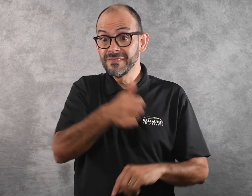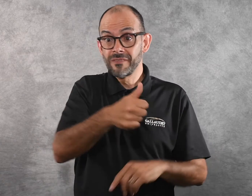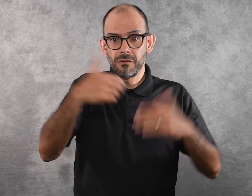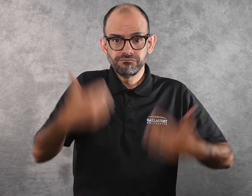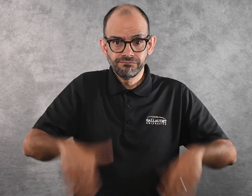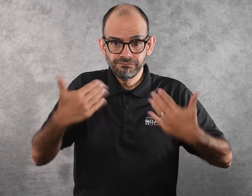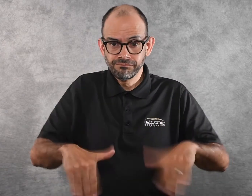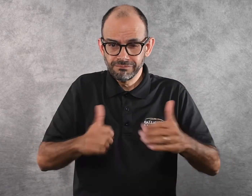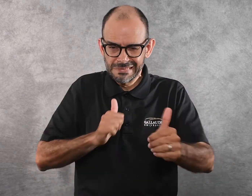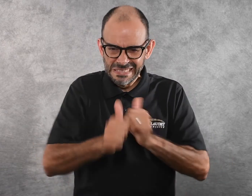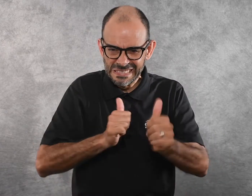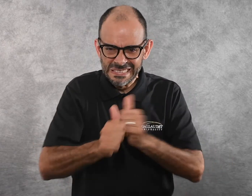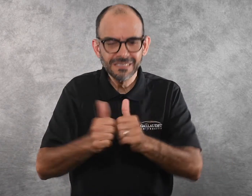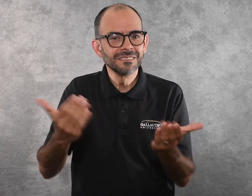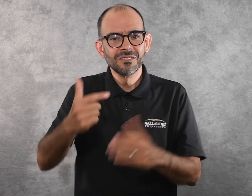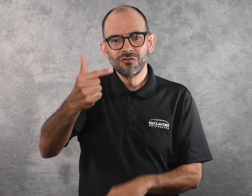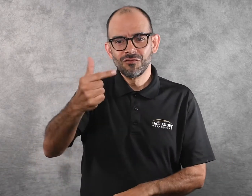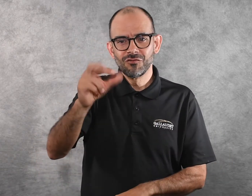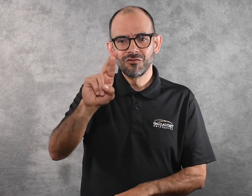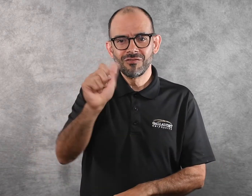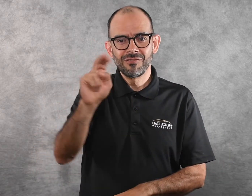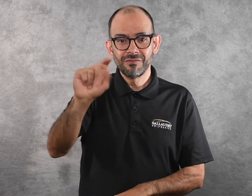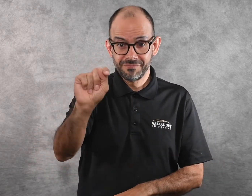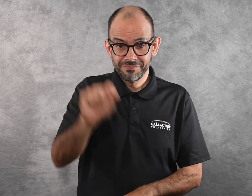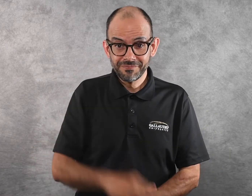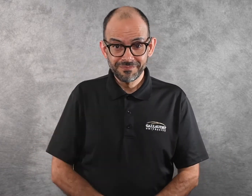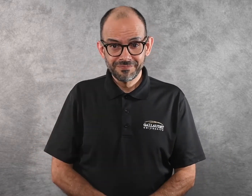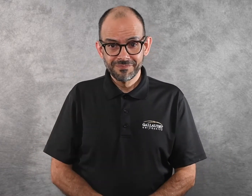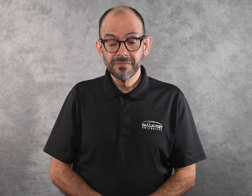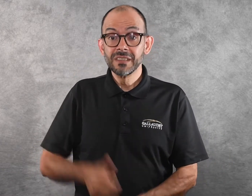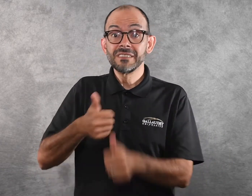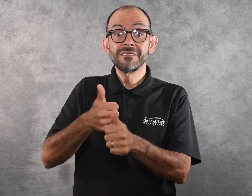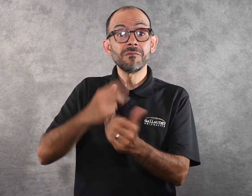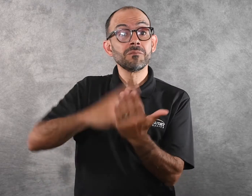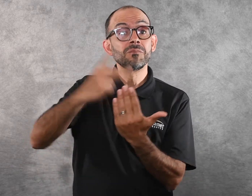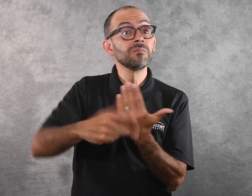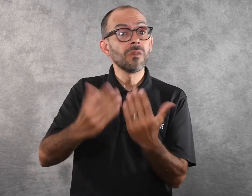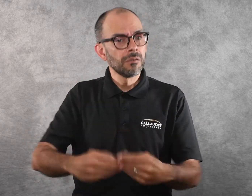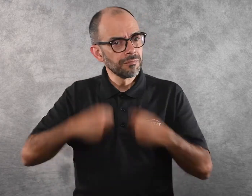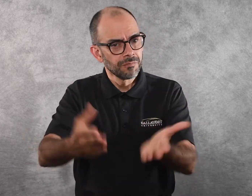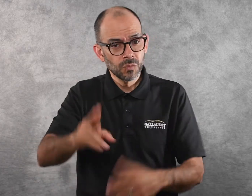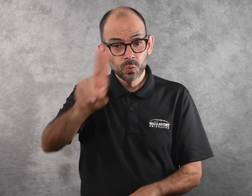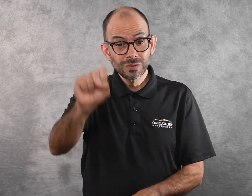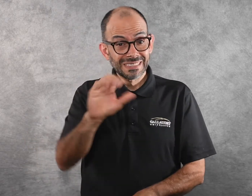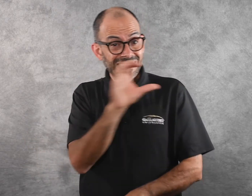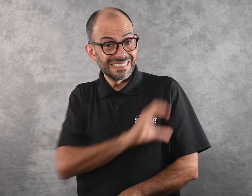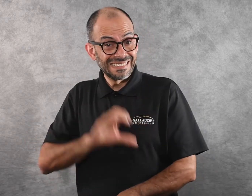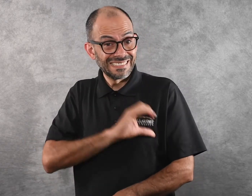is a highly competitive grant that provides U.S. citizens